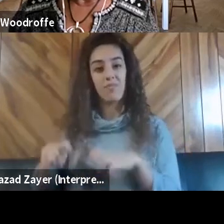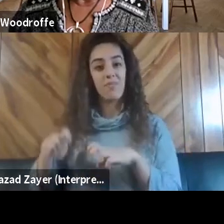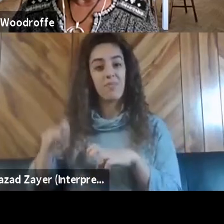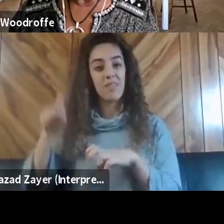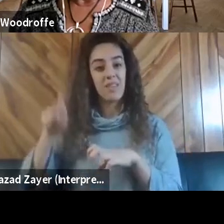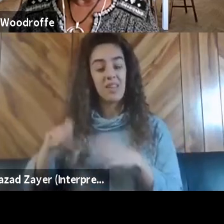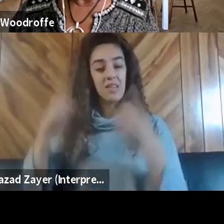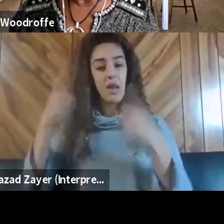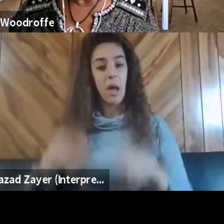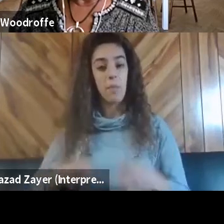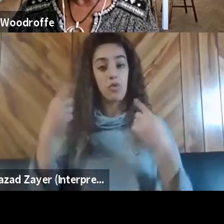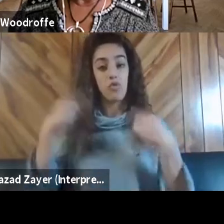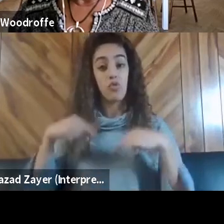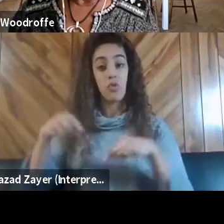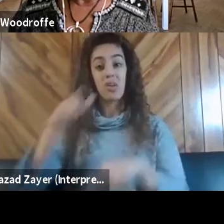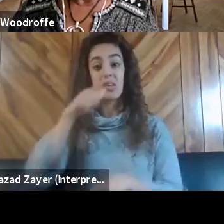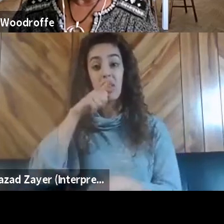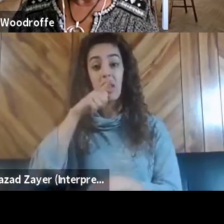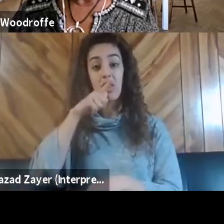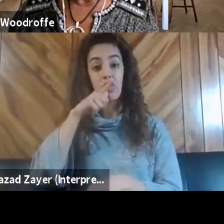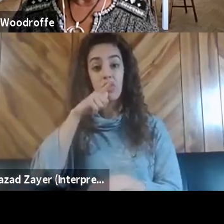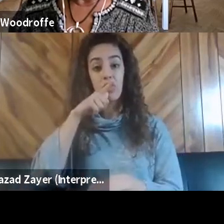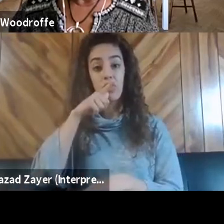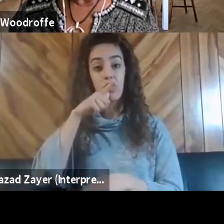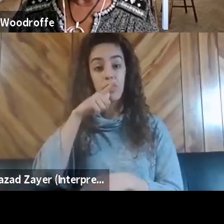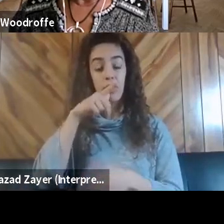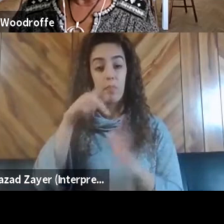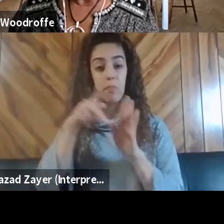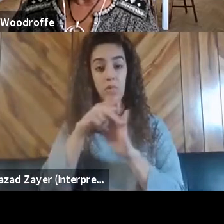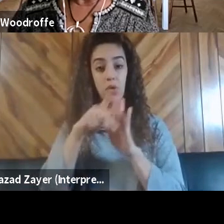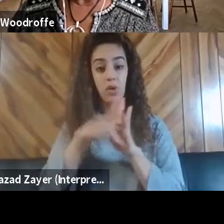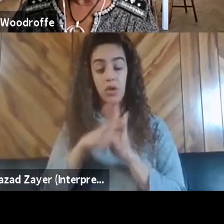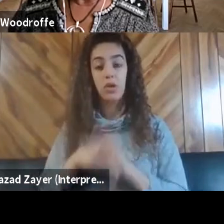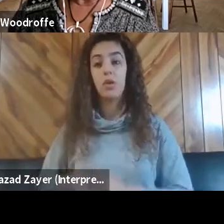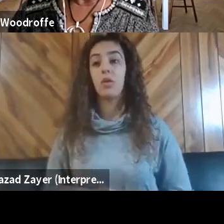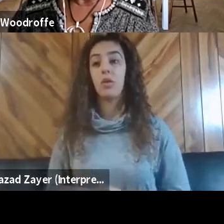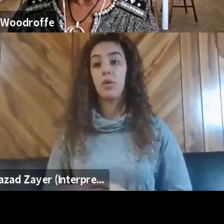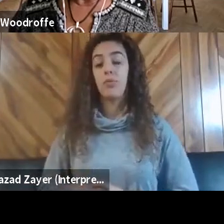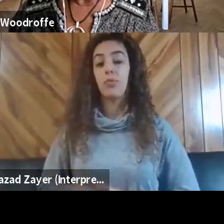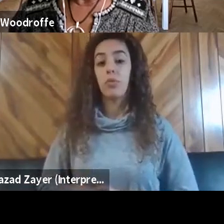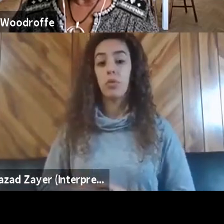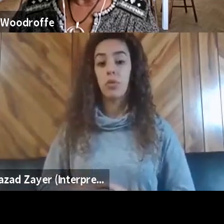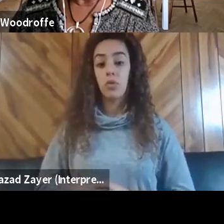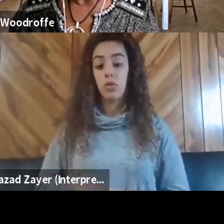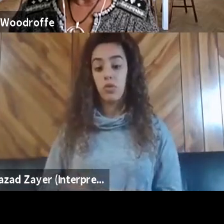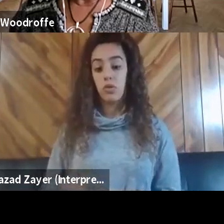o'clock in the morning, whatever it is till two or three in the afternoon, and the lunch period now becomes a therapy session or